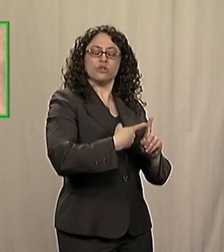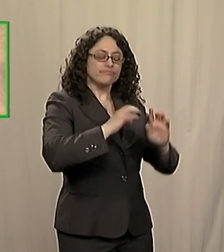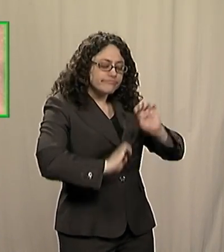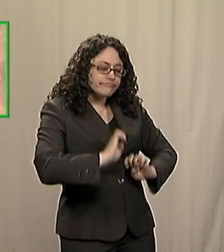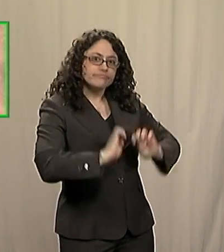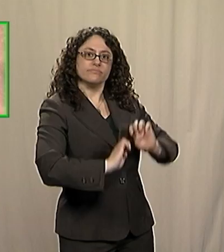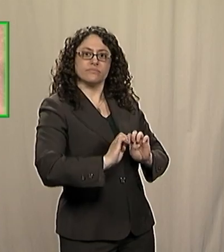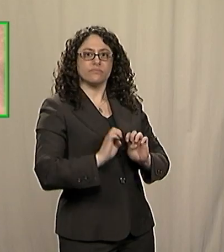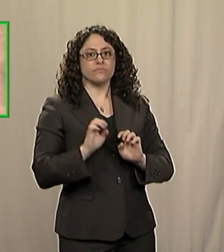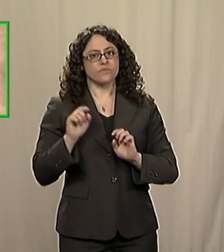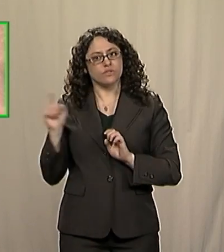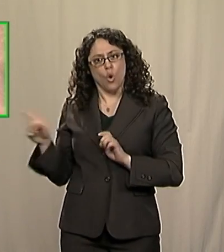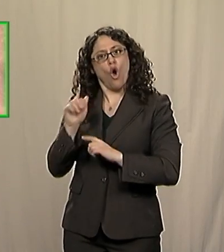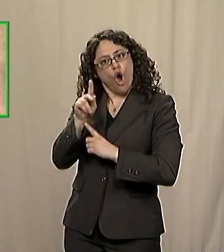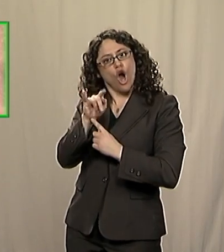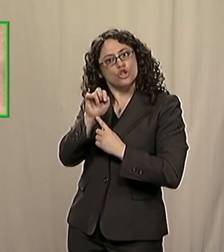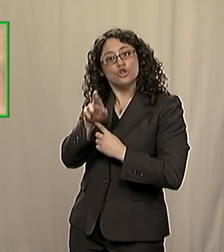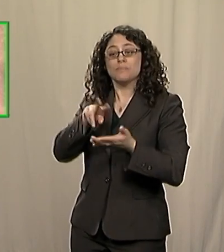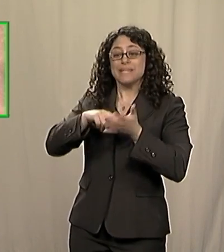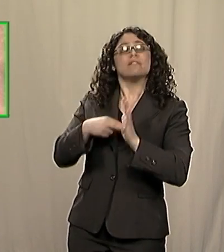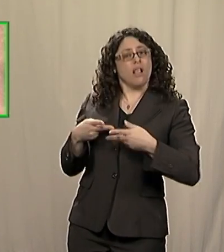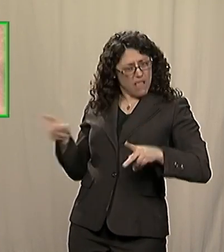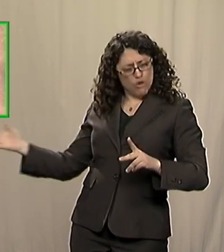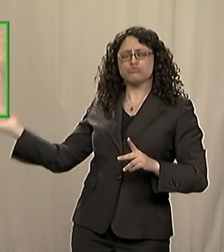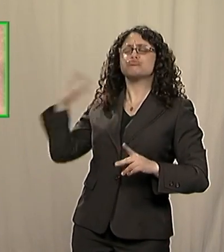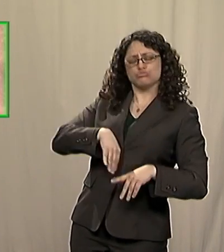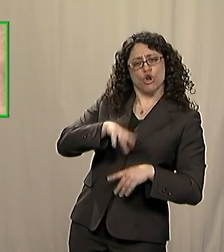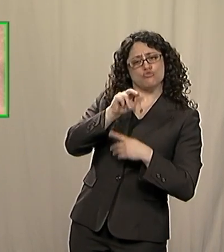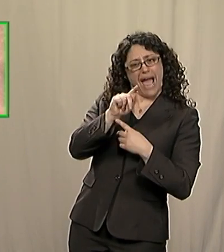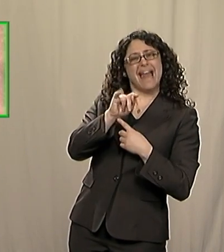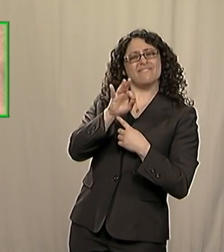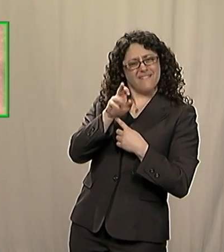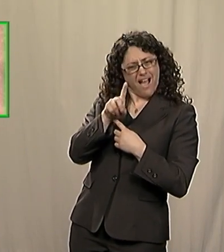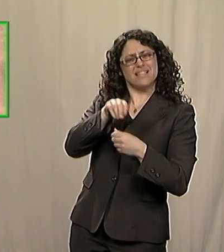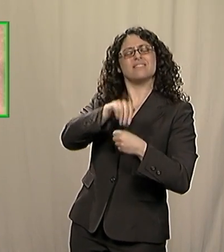They are allowed to be in the situation, but they are usually not addressed directly,